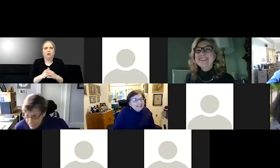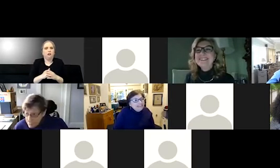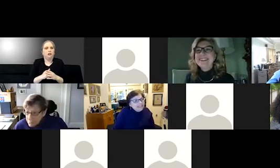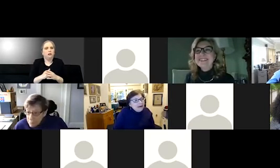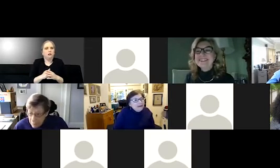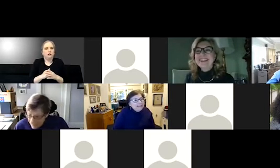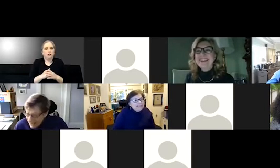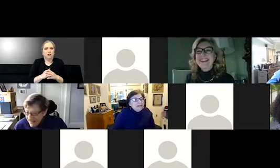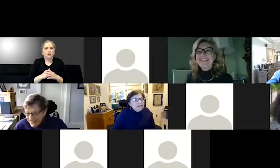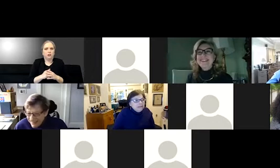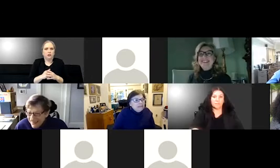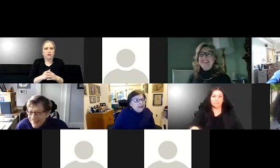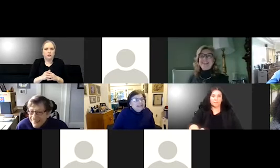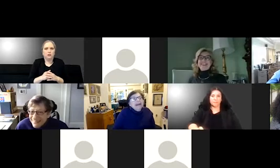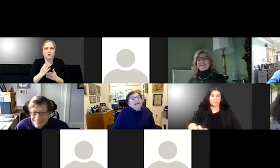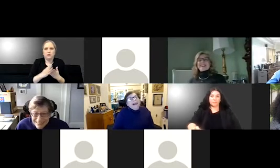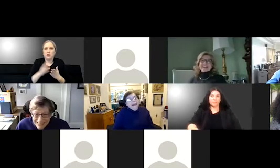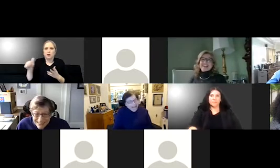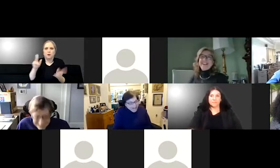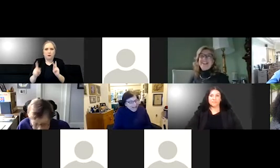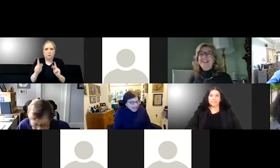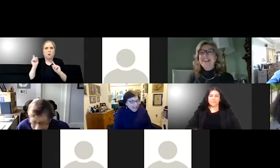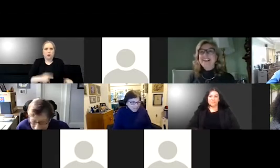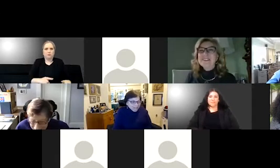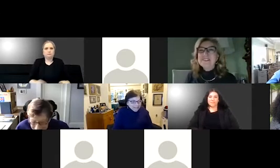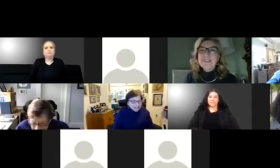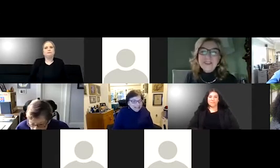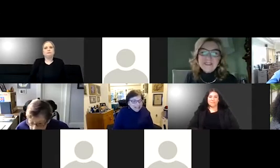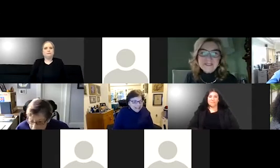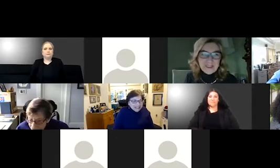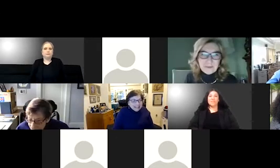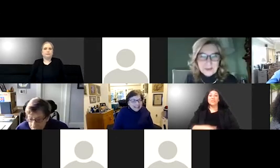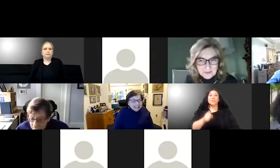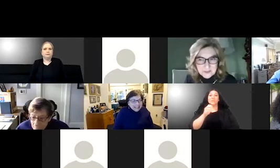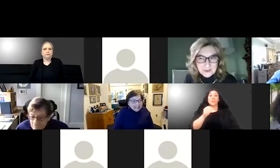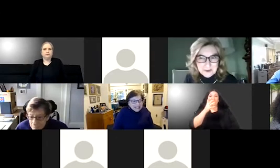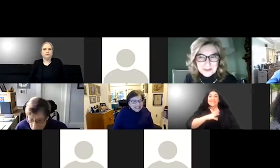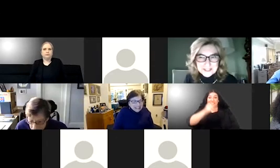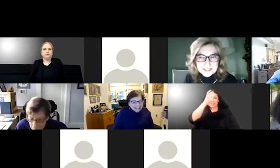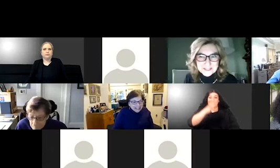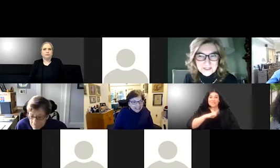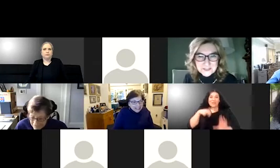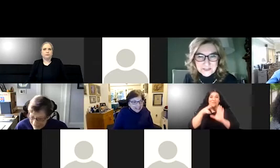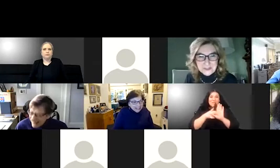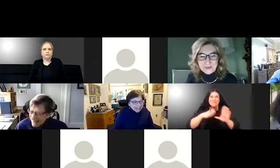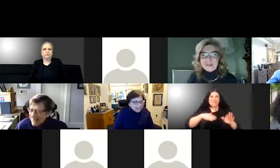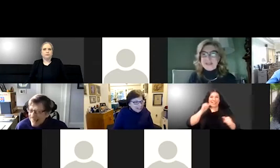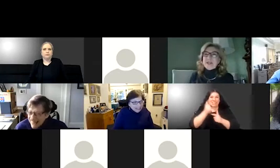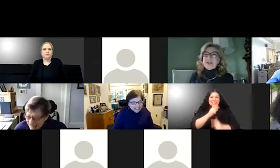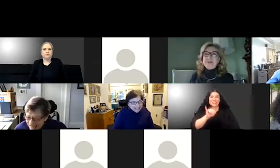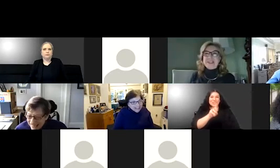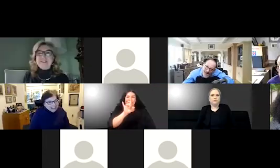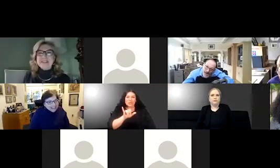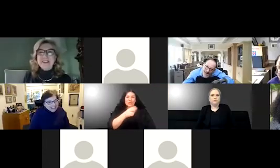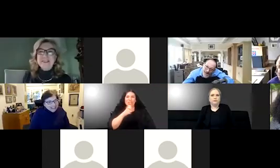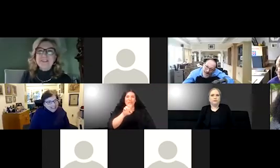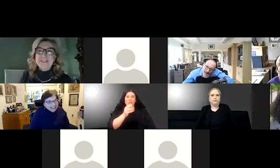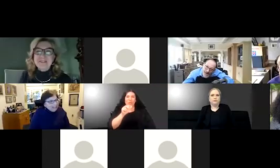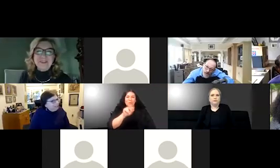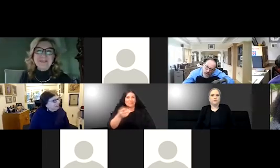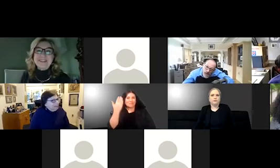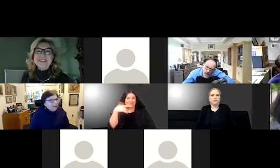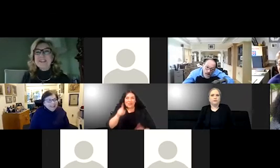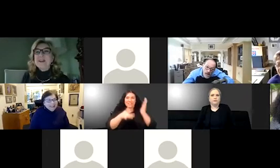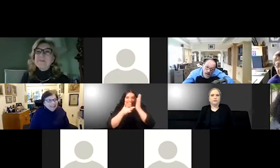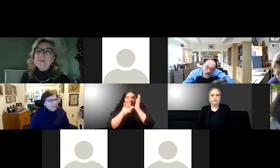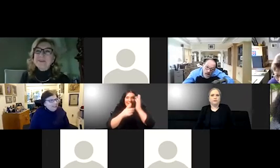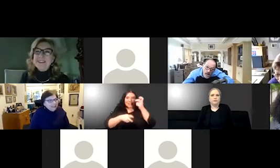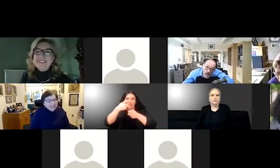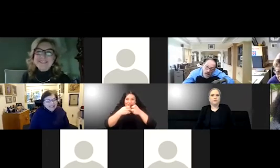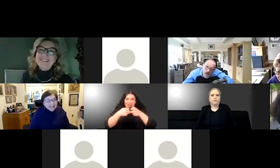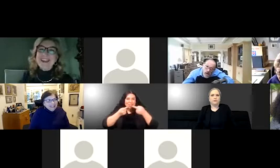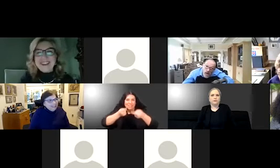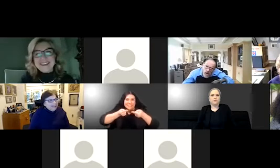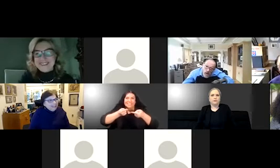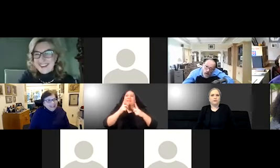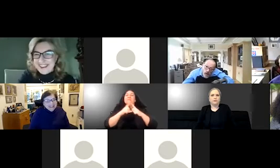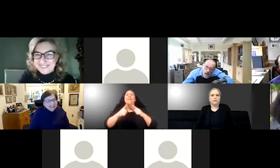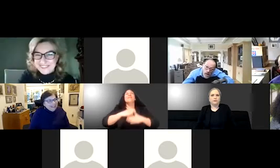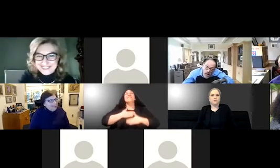That's okay, honey. Glad you're here.